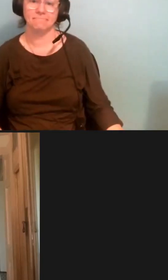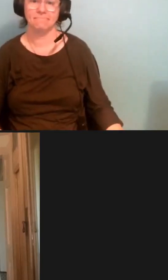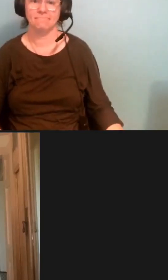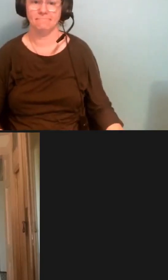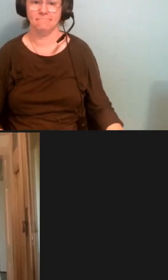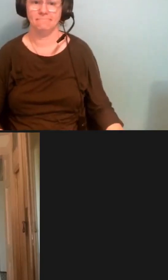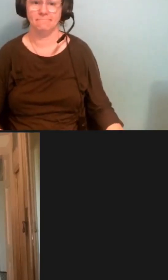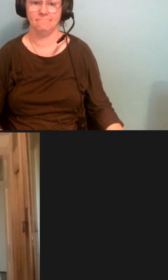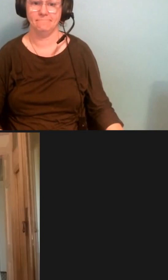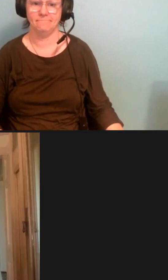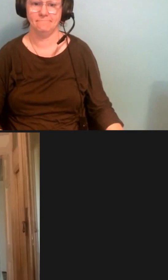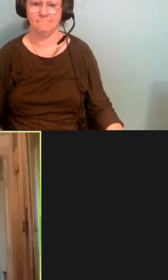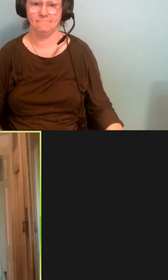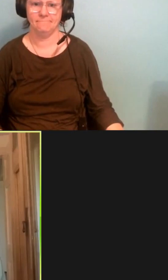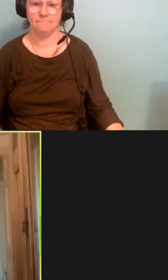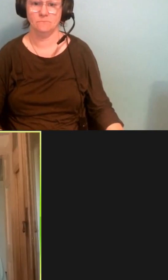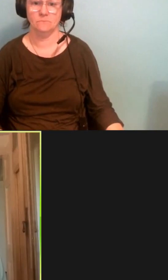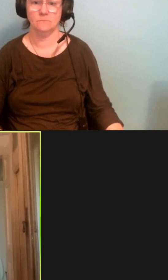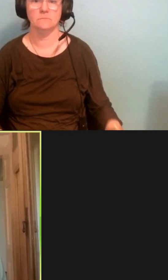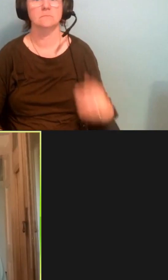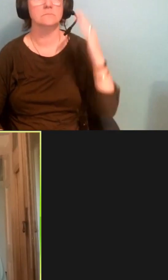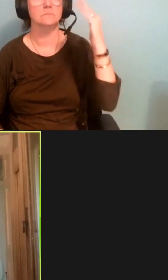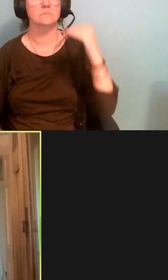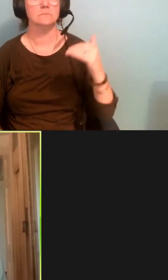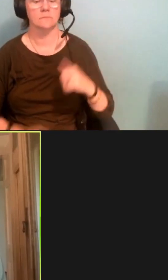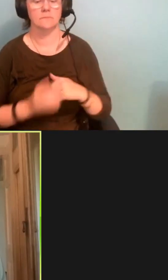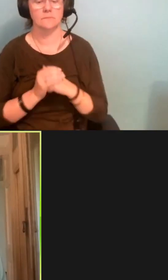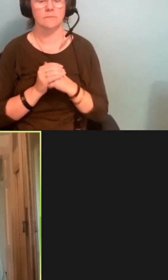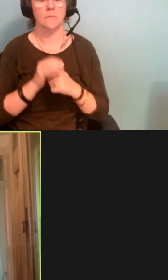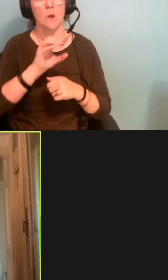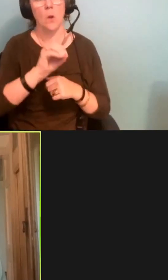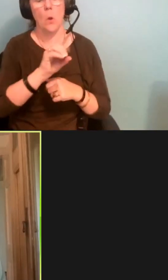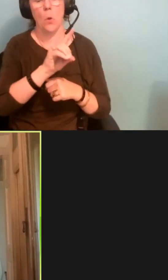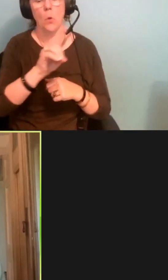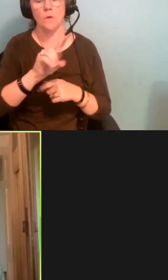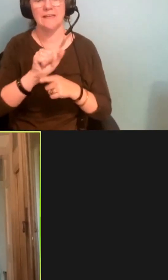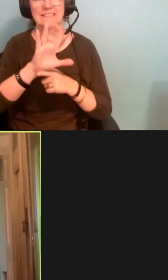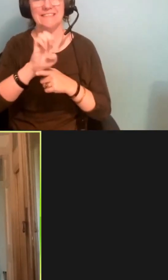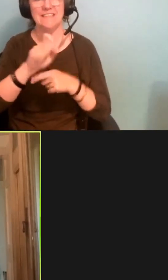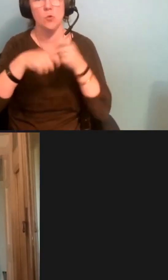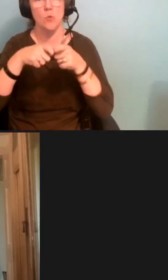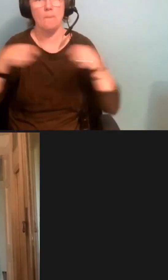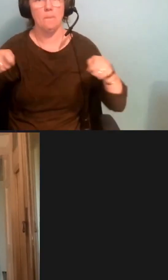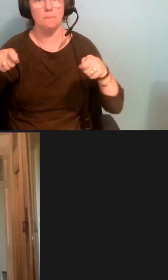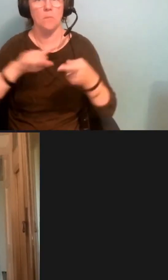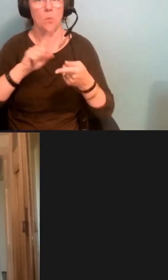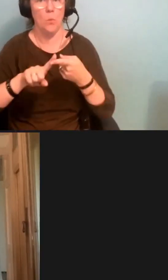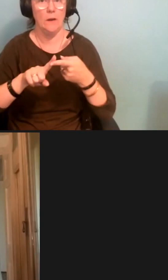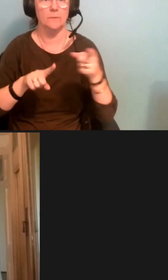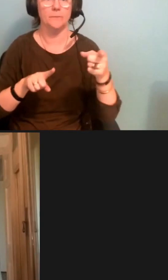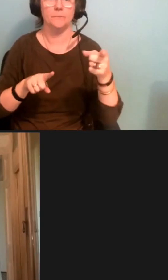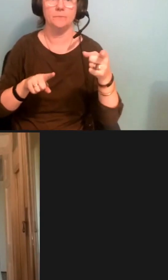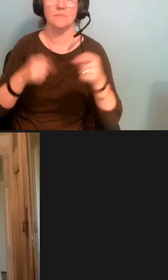well when will The Odyssey project ending it will be ending in 11 months so